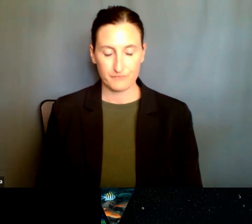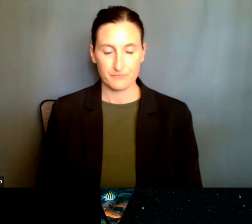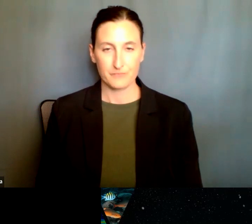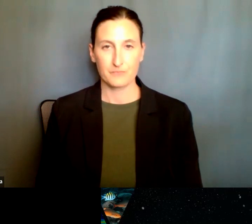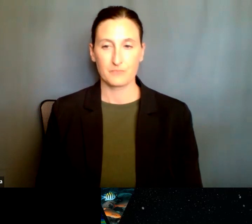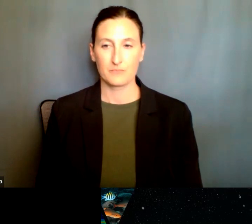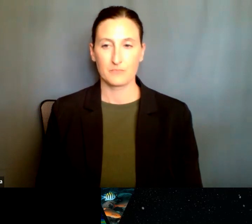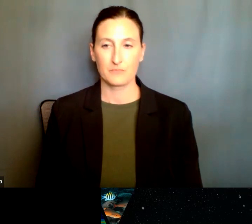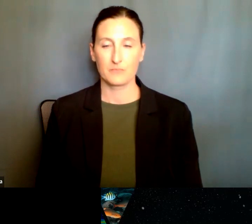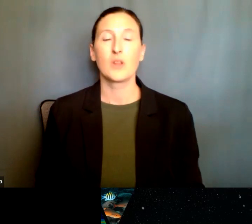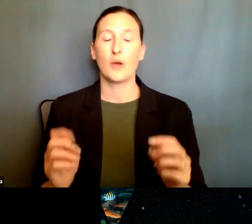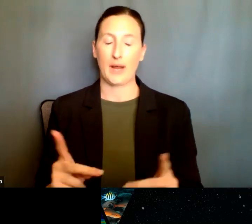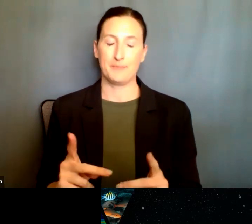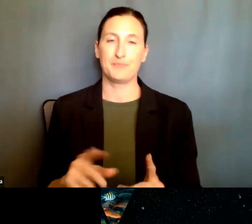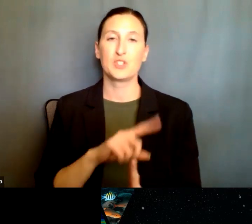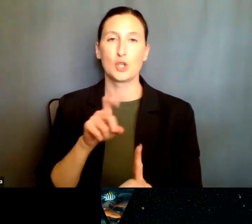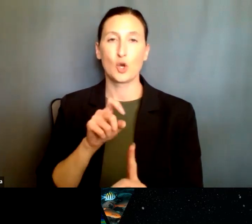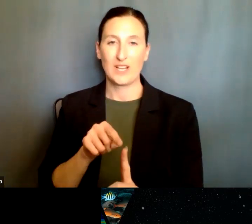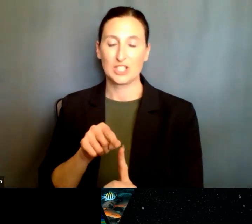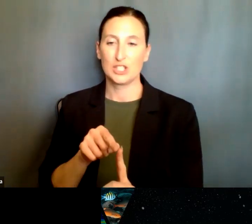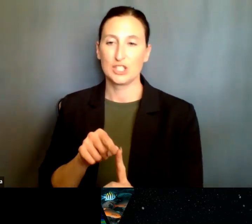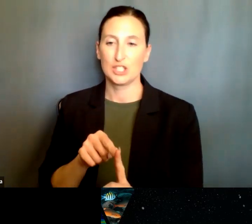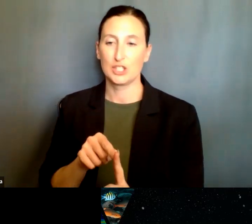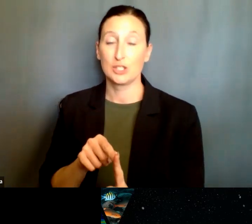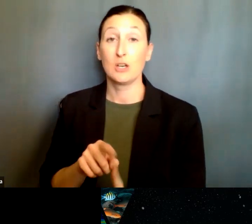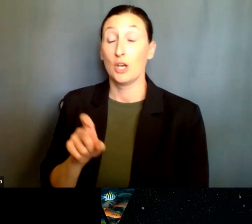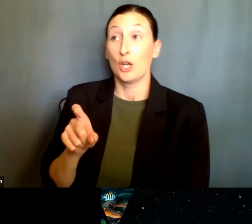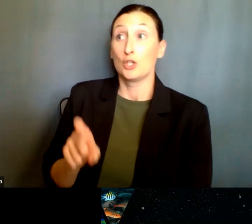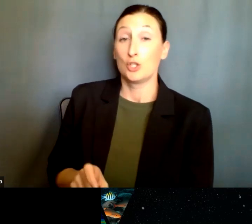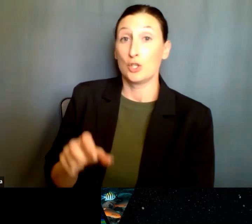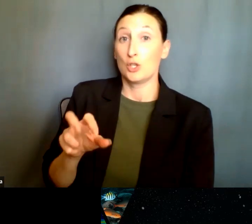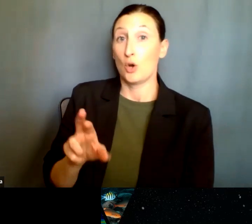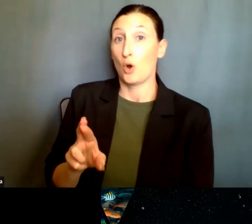The question is worded, should an R1, MSI apply?